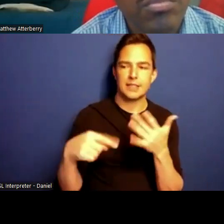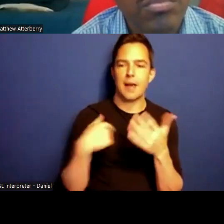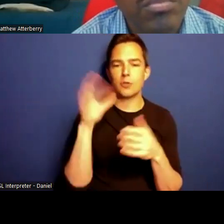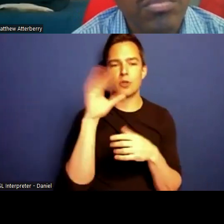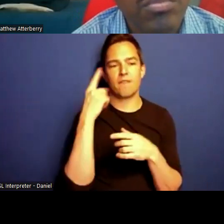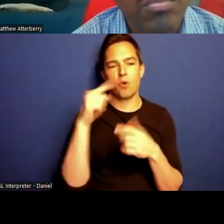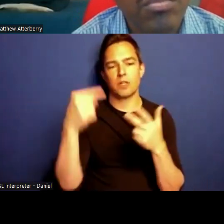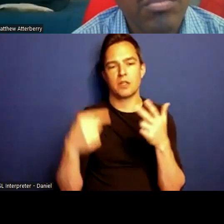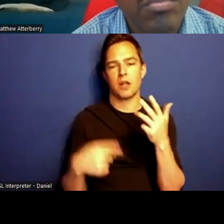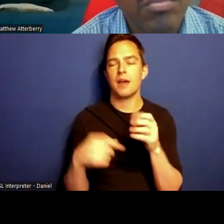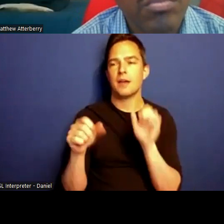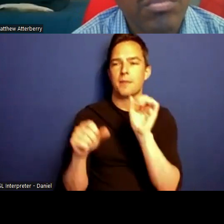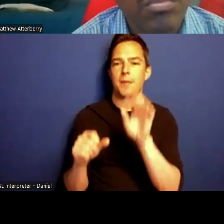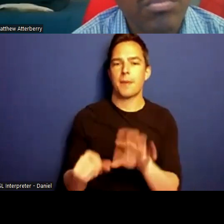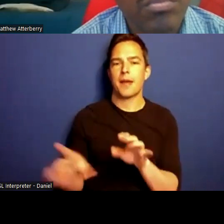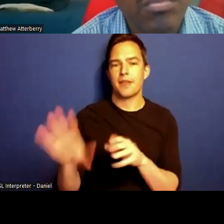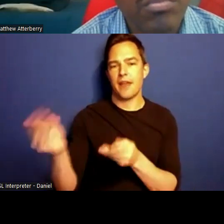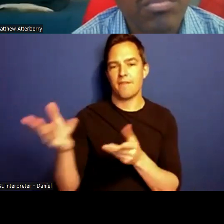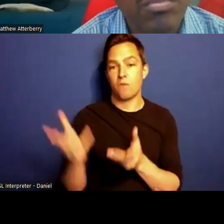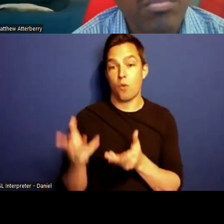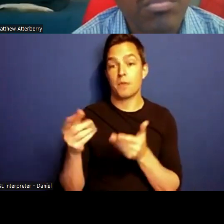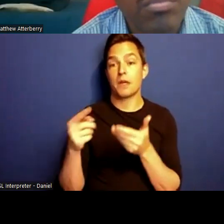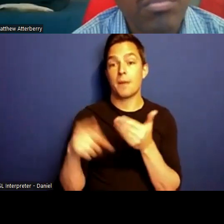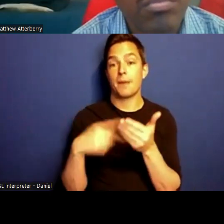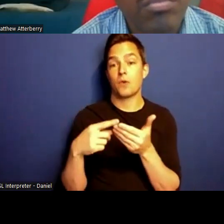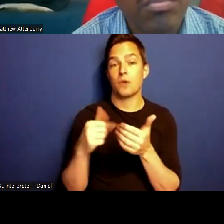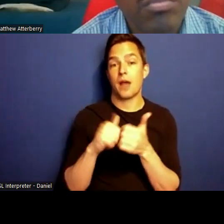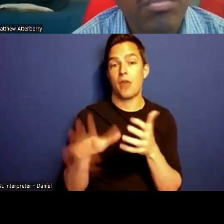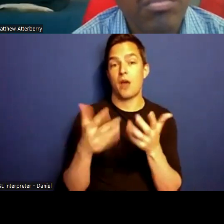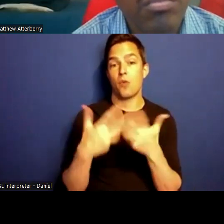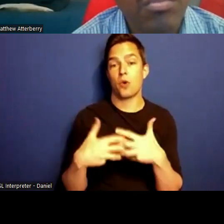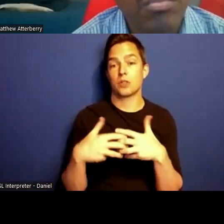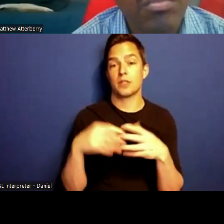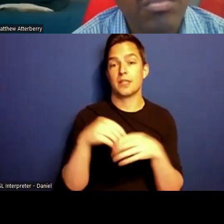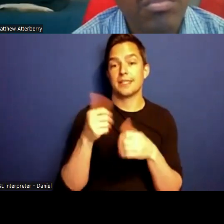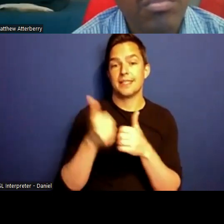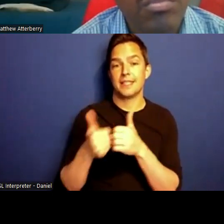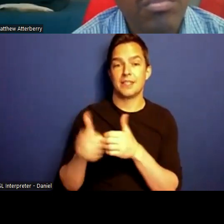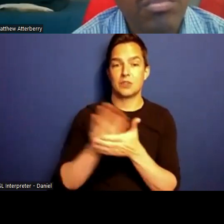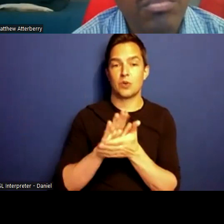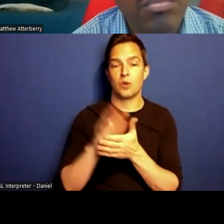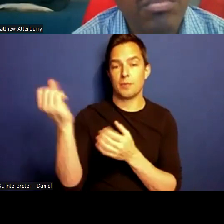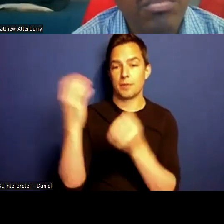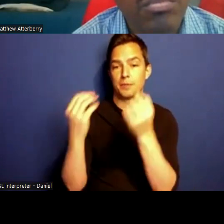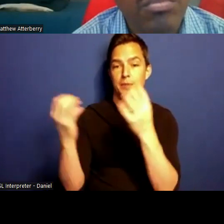they told me a little bit about how it worked at each school, which was really interesting to know